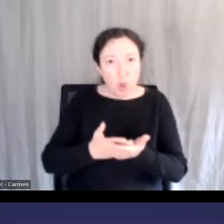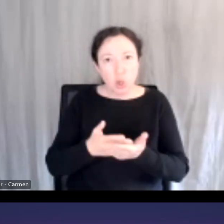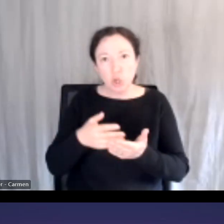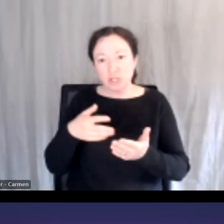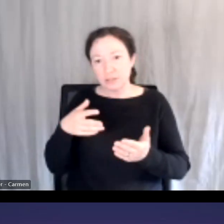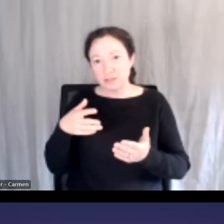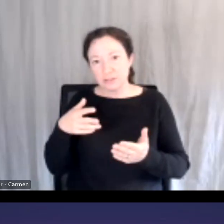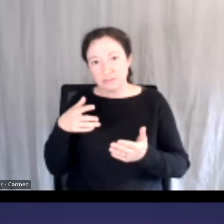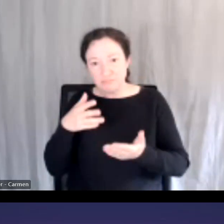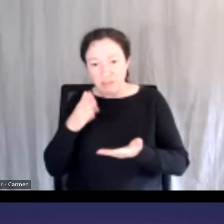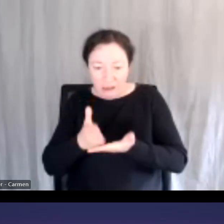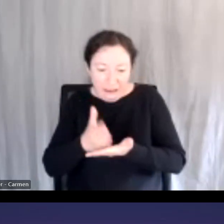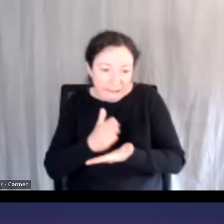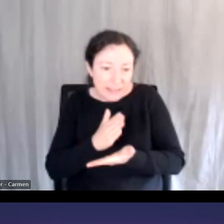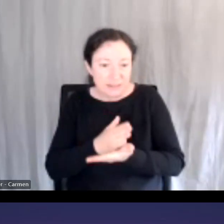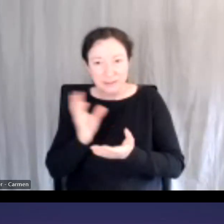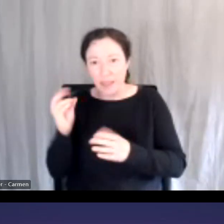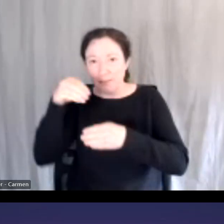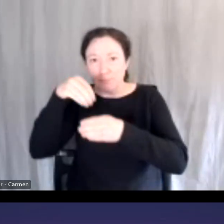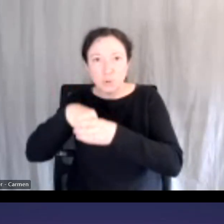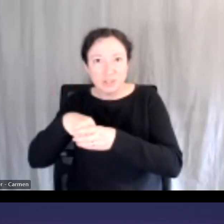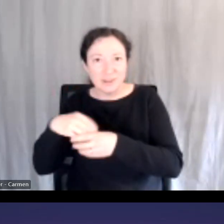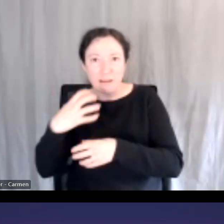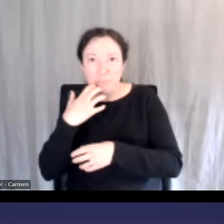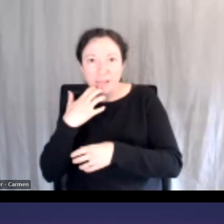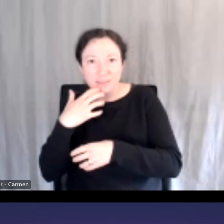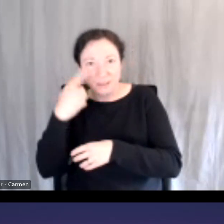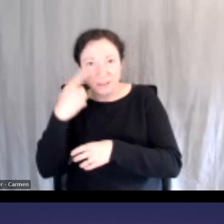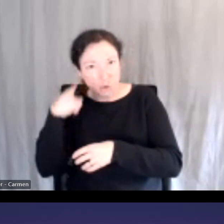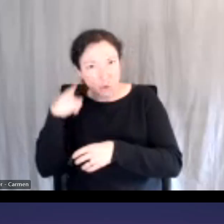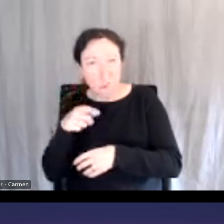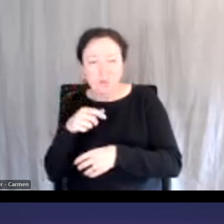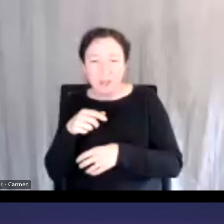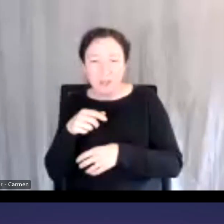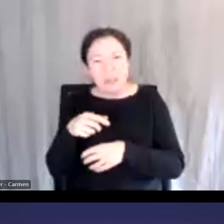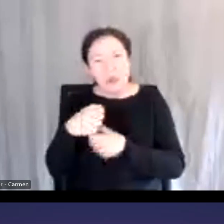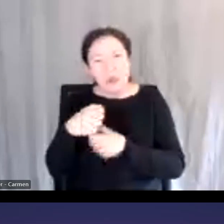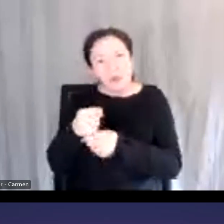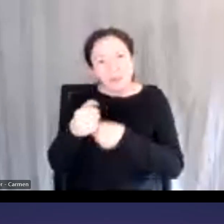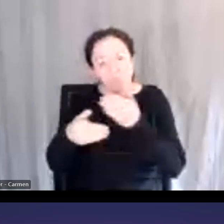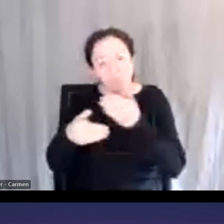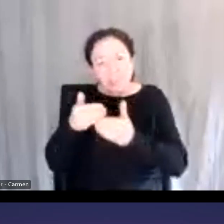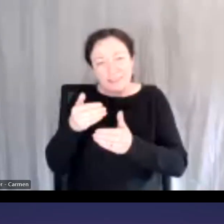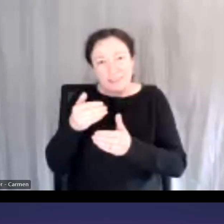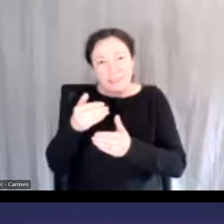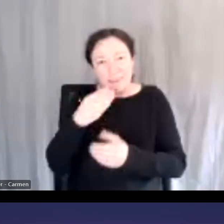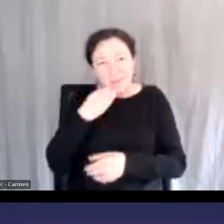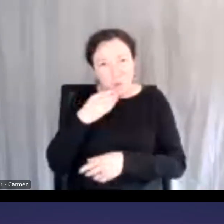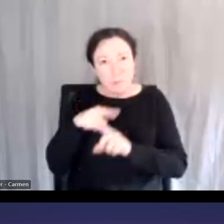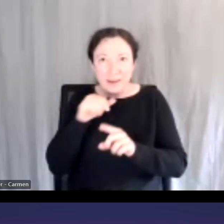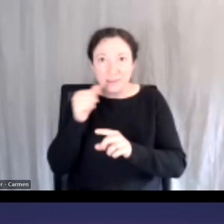If it doesn't have a bunch of weird additives in it, you know, that's okay. It's a processed food, but it's not an ultra processed food. So there is a difference.